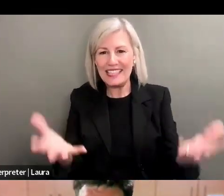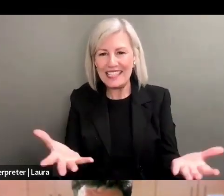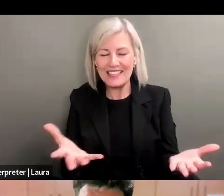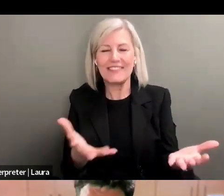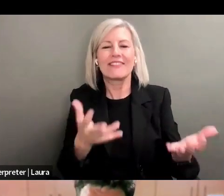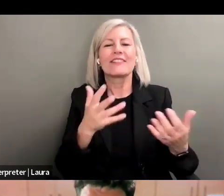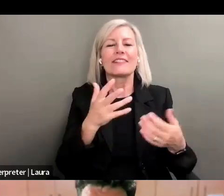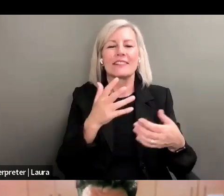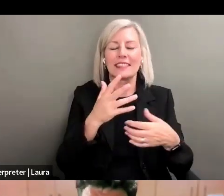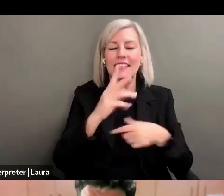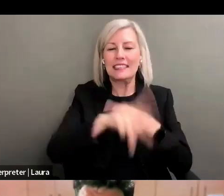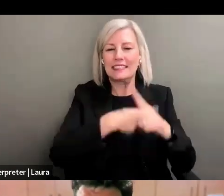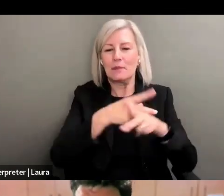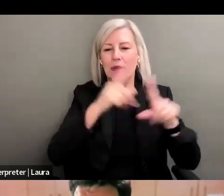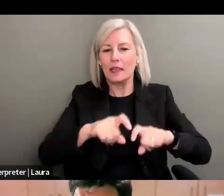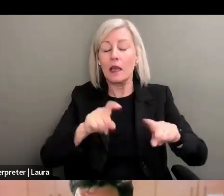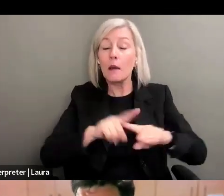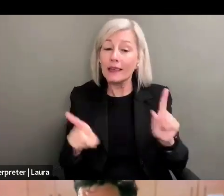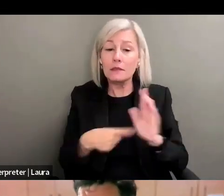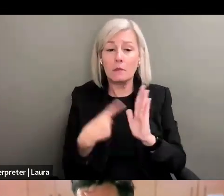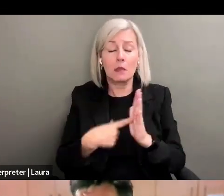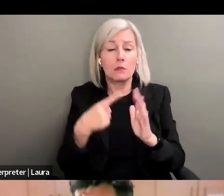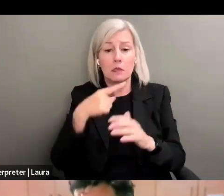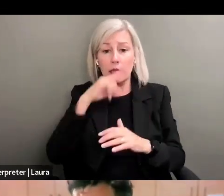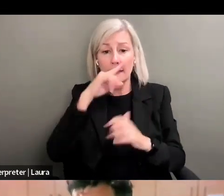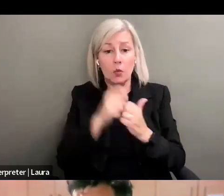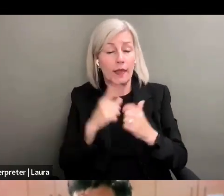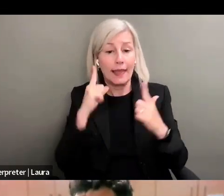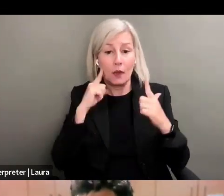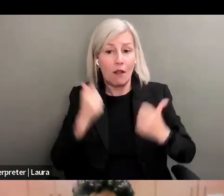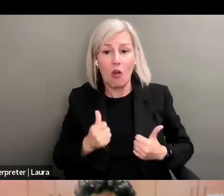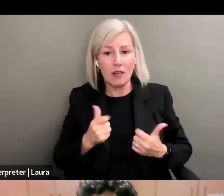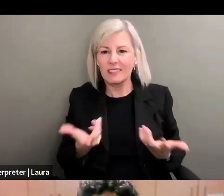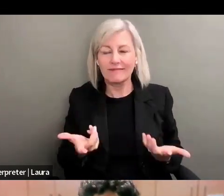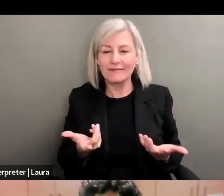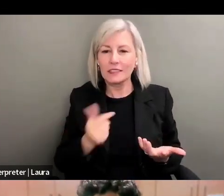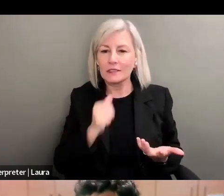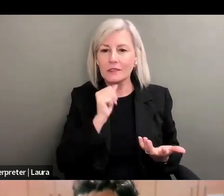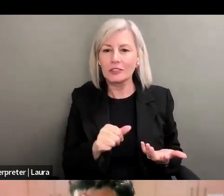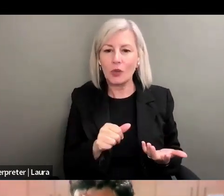but we also know that sometimes kids with hearing loss just don't have that